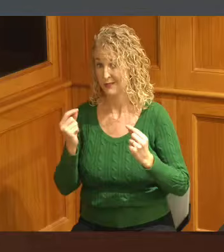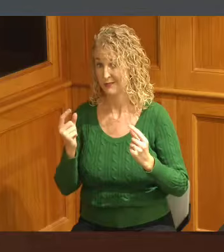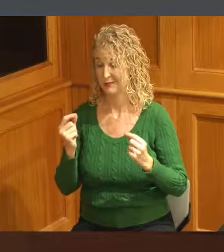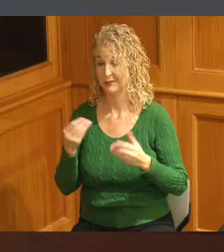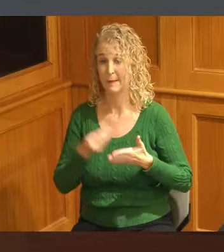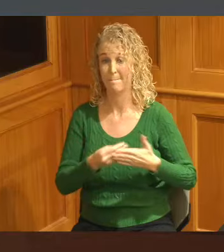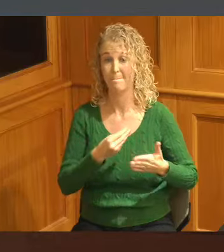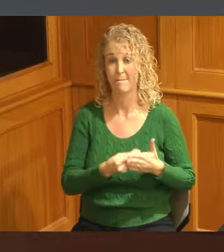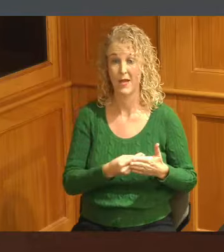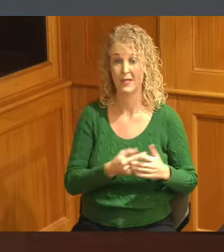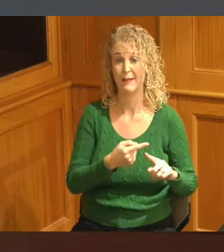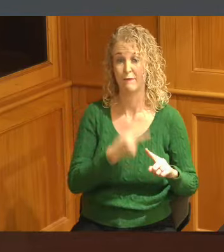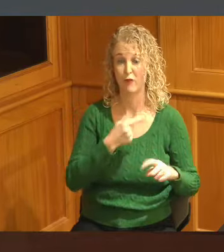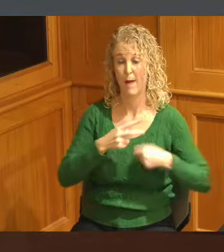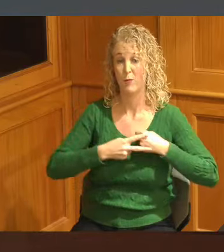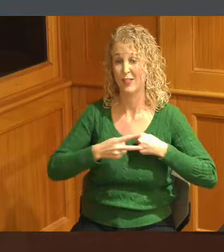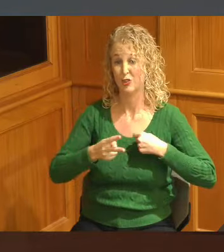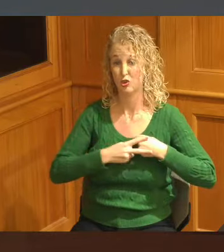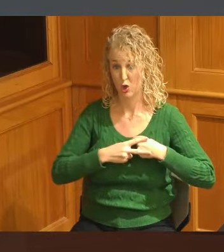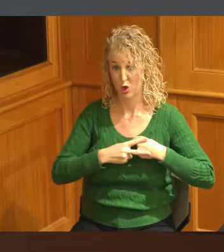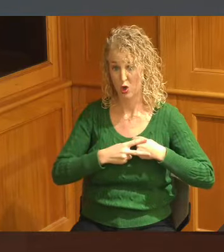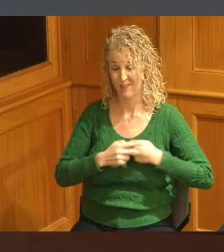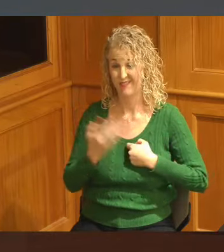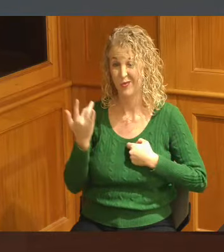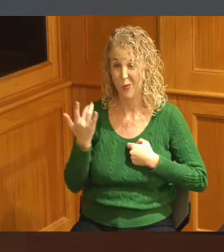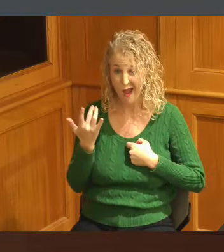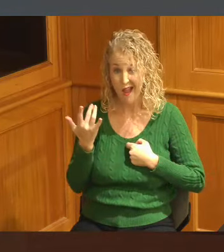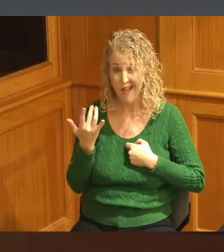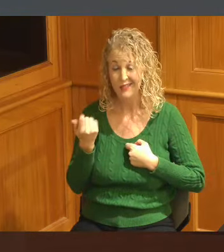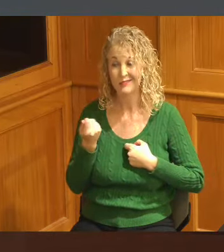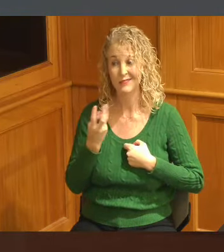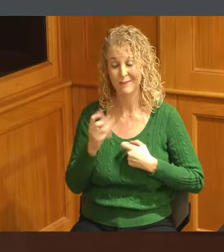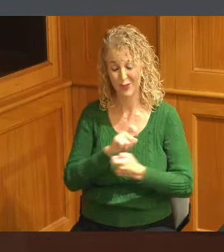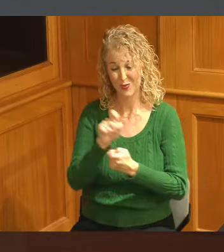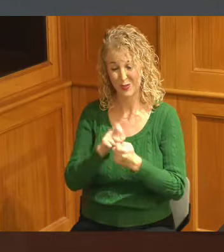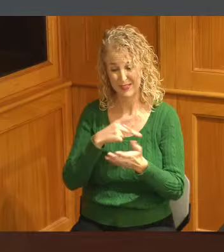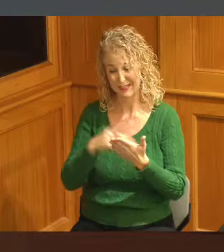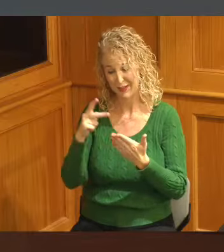the general fund reserve to supplement various programs where we still are not quite certain